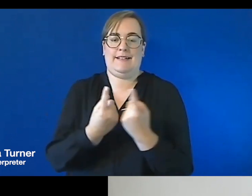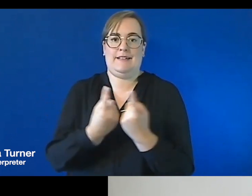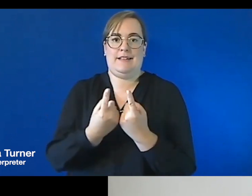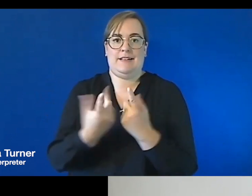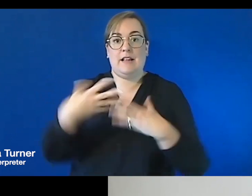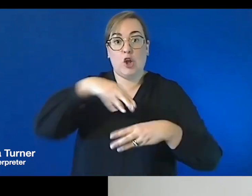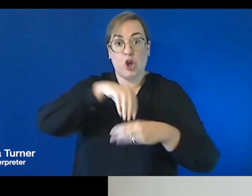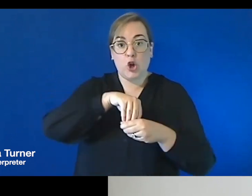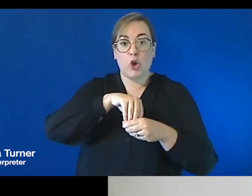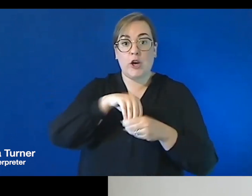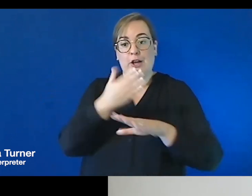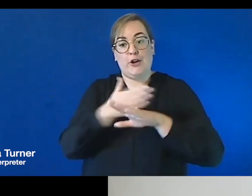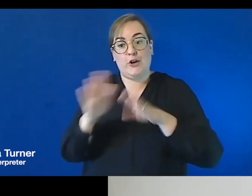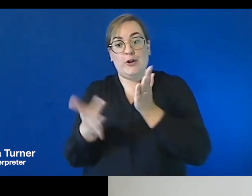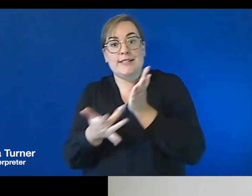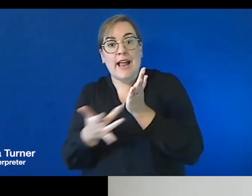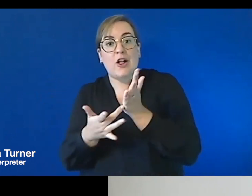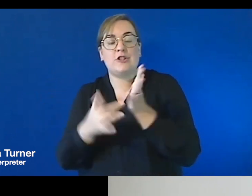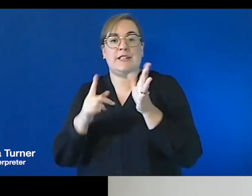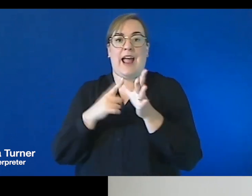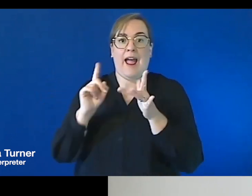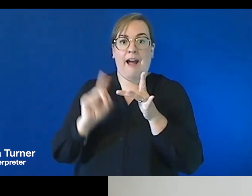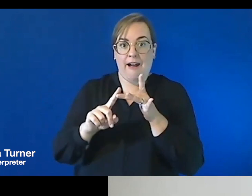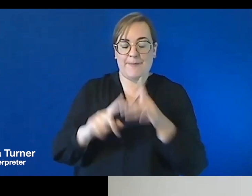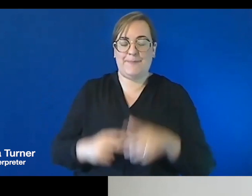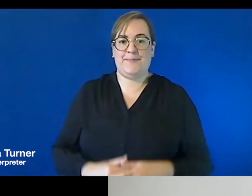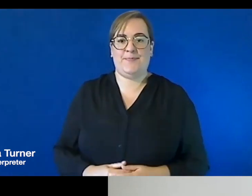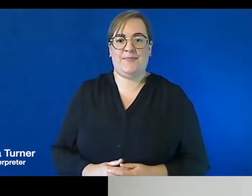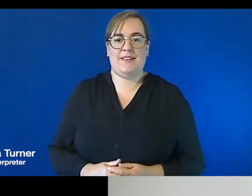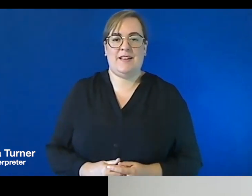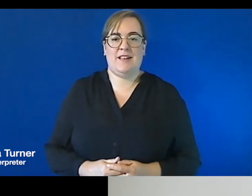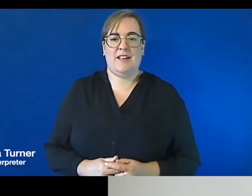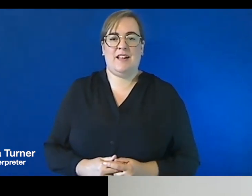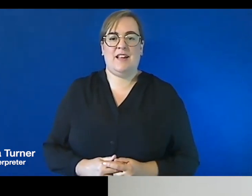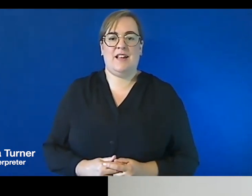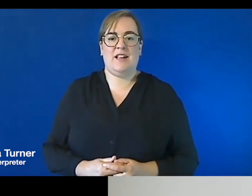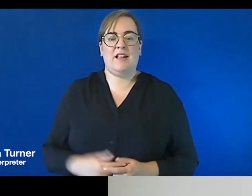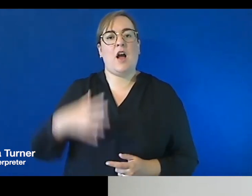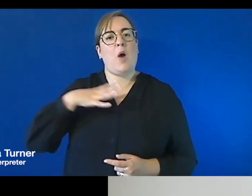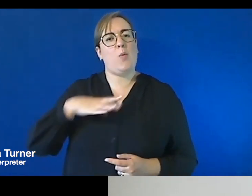newer technologies, AI etcetera. I want to move into more diversity and you know